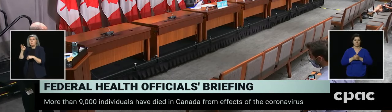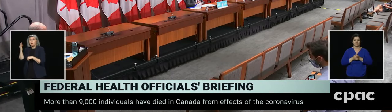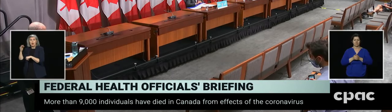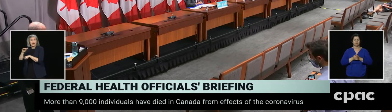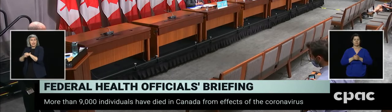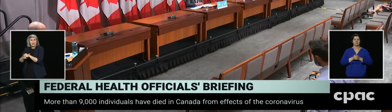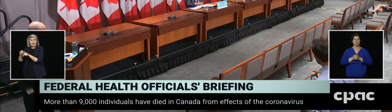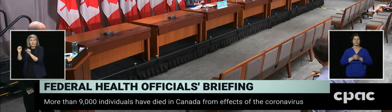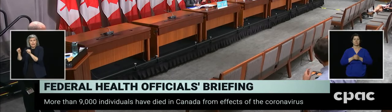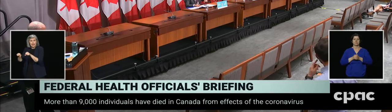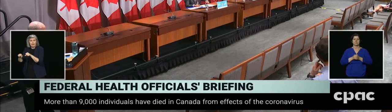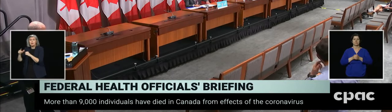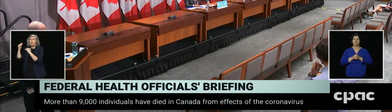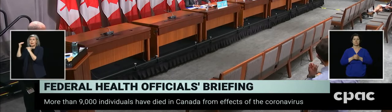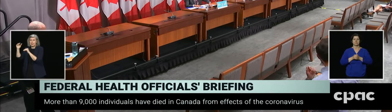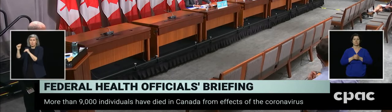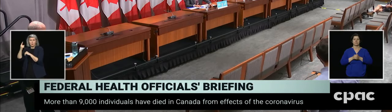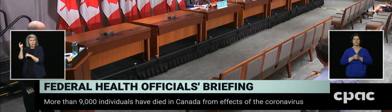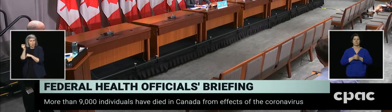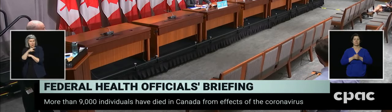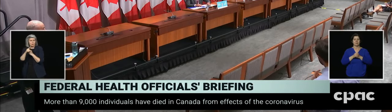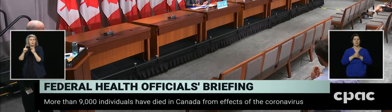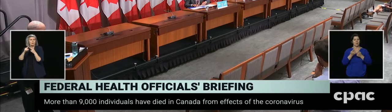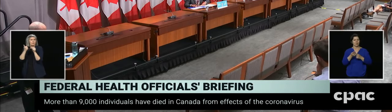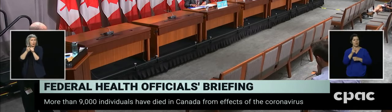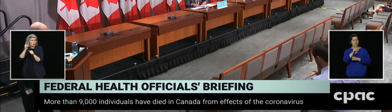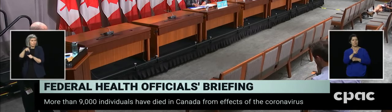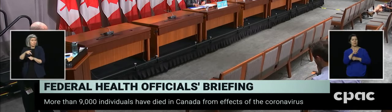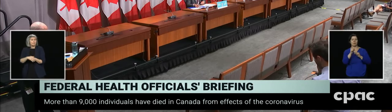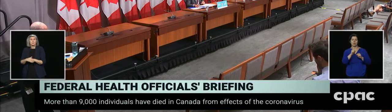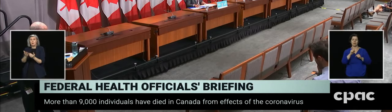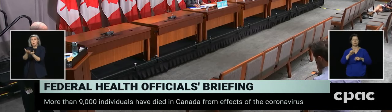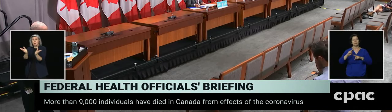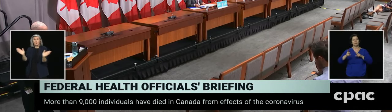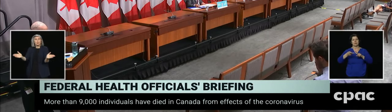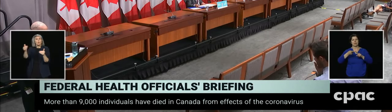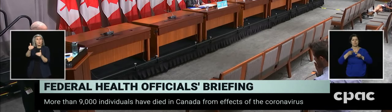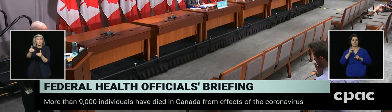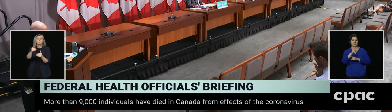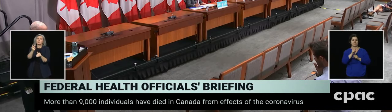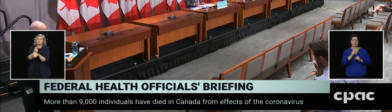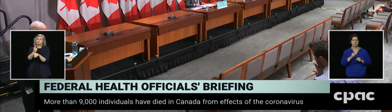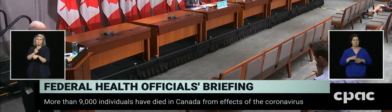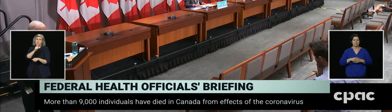OFFICIAL LANGUAGE. [ End of Interpretation ] QUESTIONS TO ONE TO START AND A FOLLOW-UP. FOR THOSE ASKING QUESTIONS IN